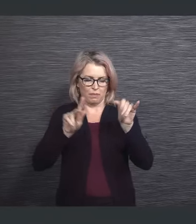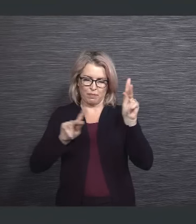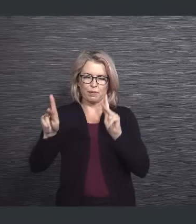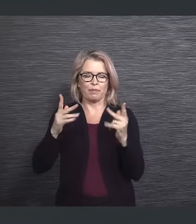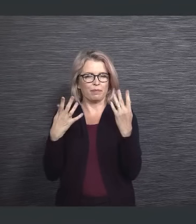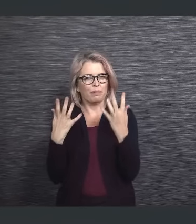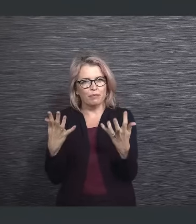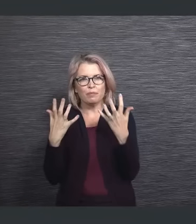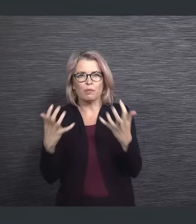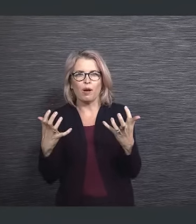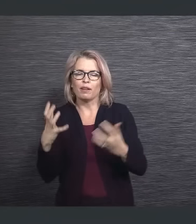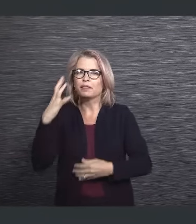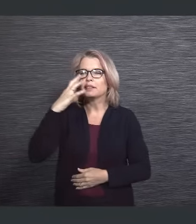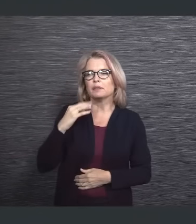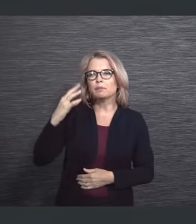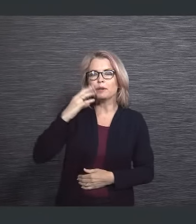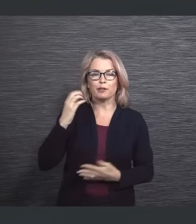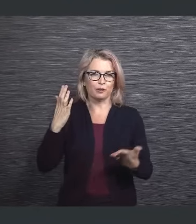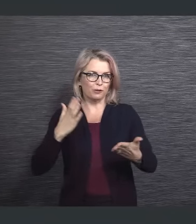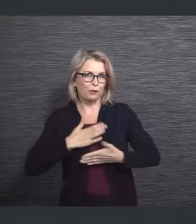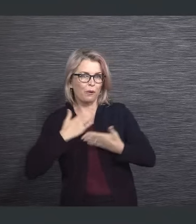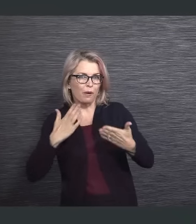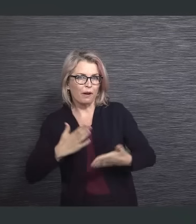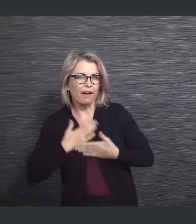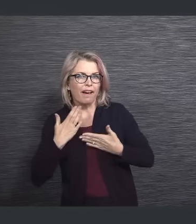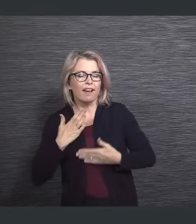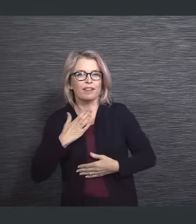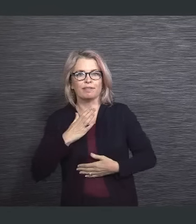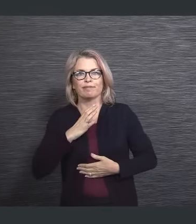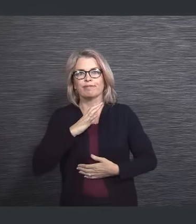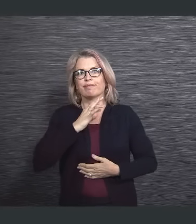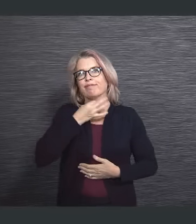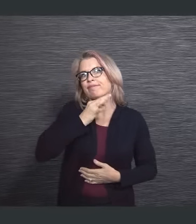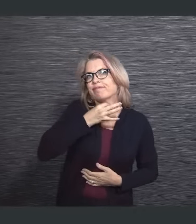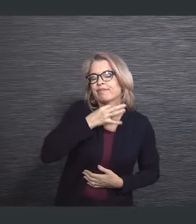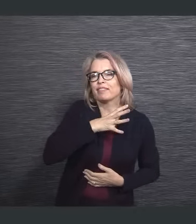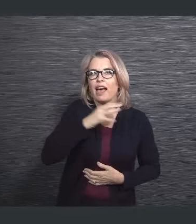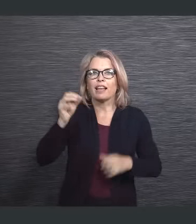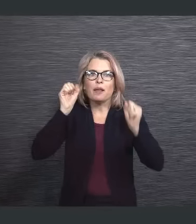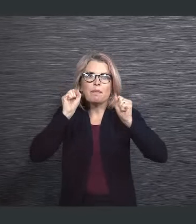to experience joy, wonder, and amazement.